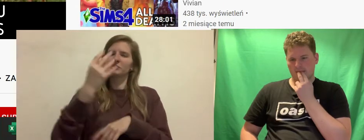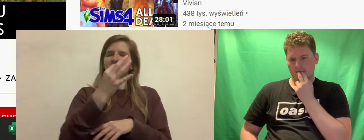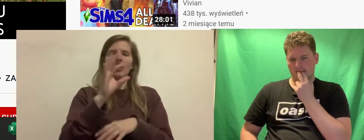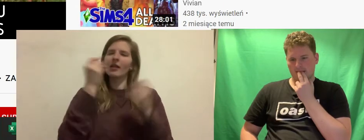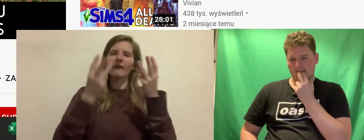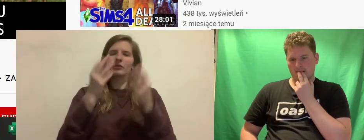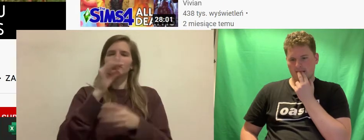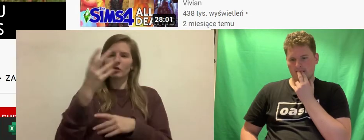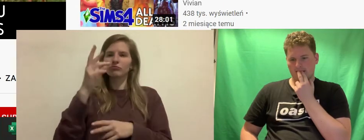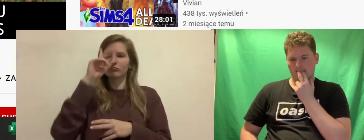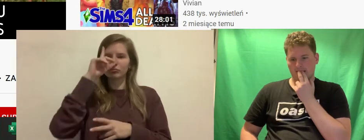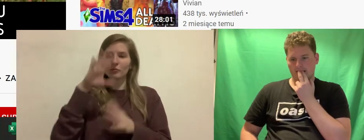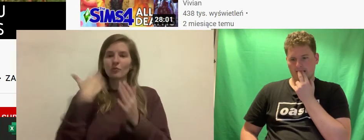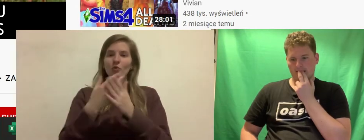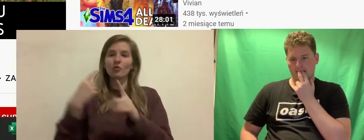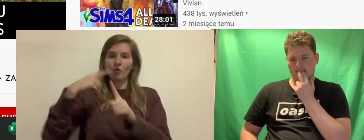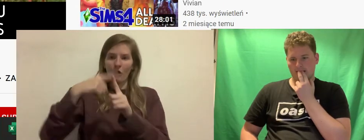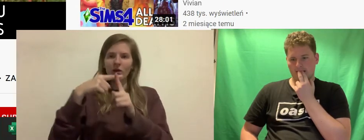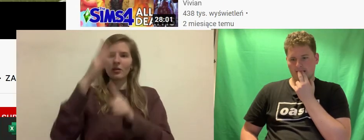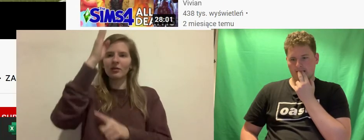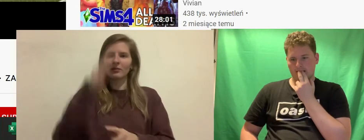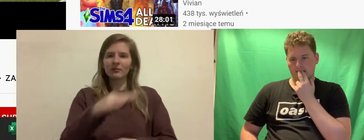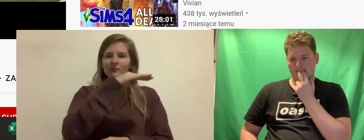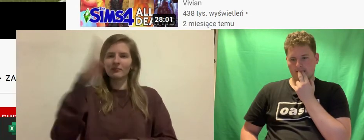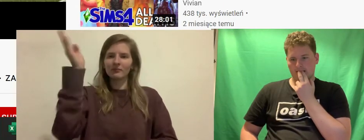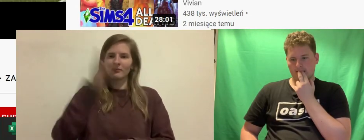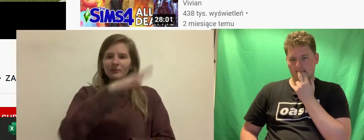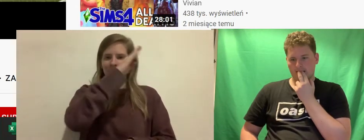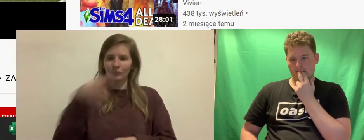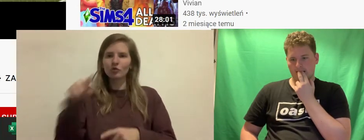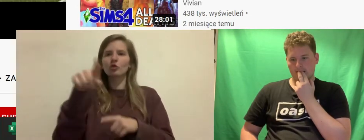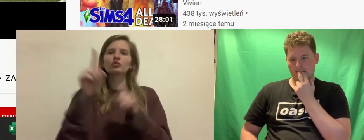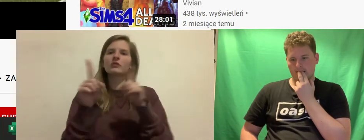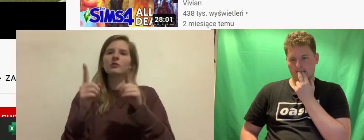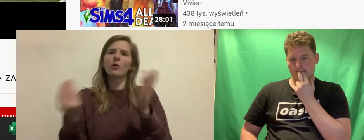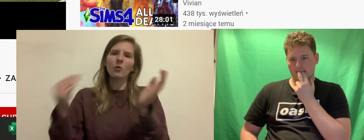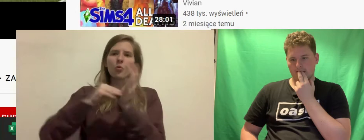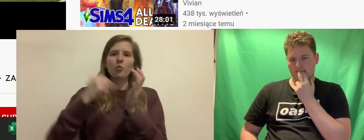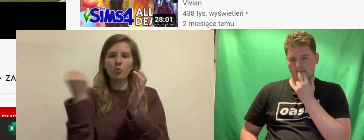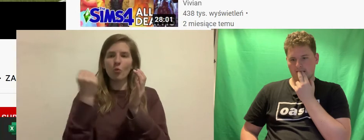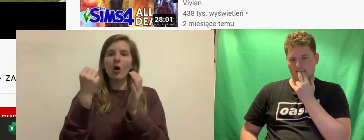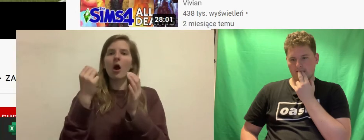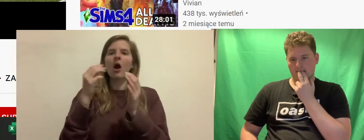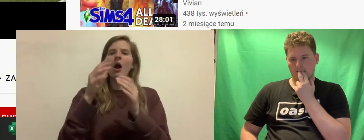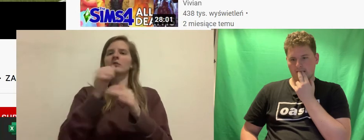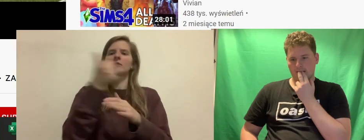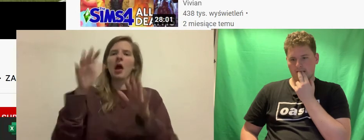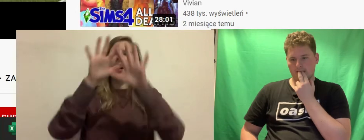K: Buy as best as you can see, the wraps are divided into several pictures, it's worth buying because they give a lot, e.g. career, travel